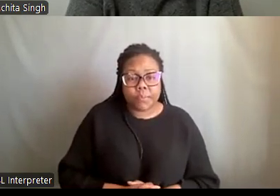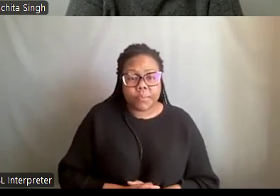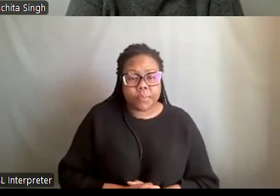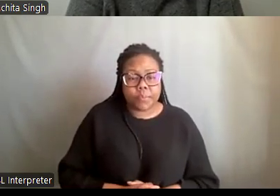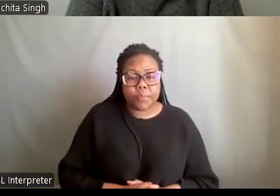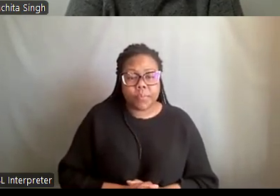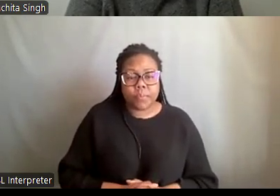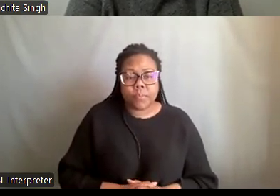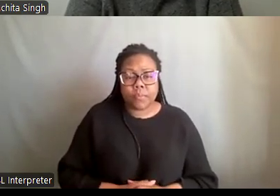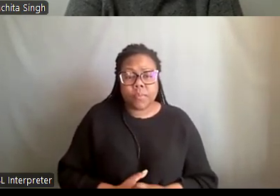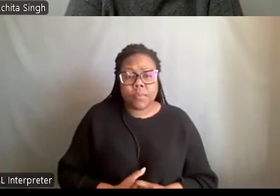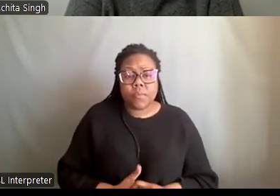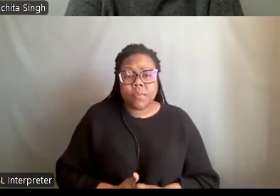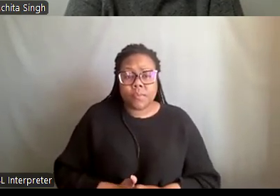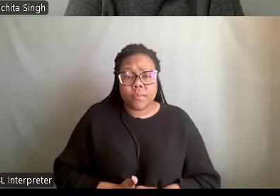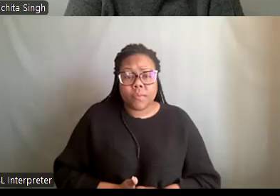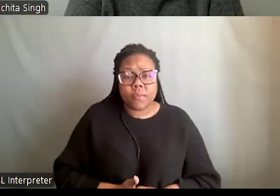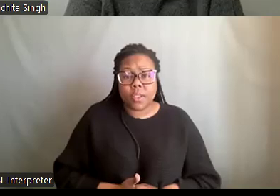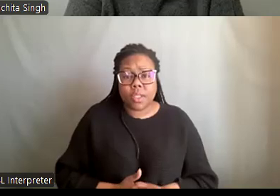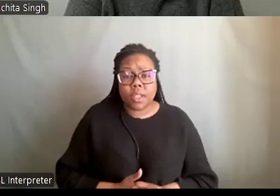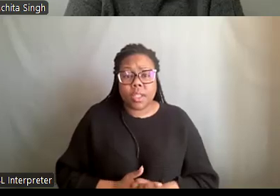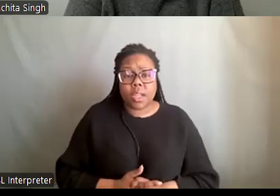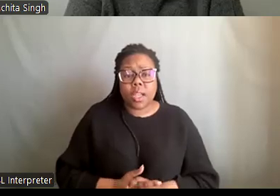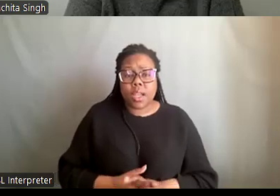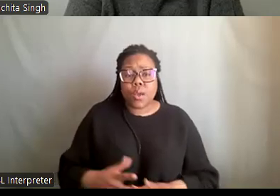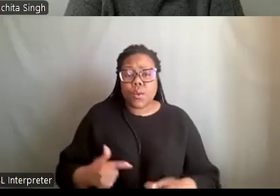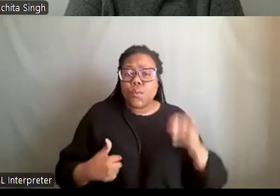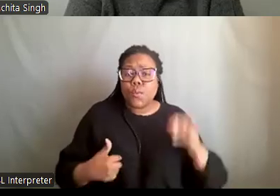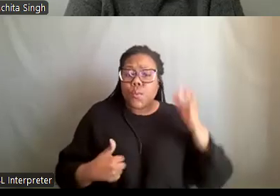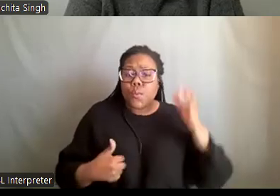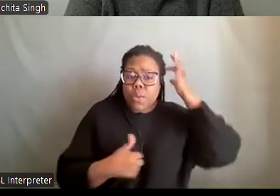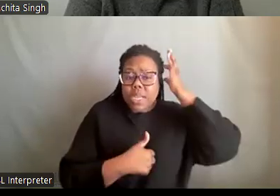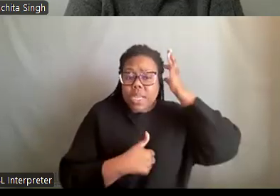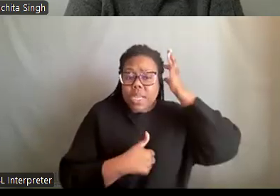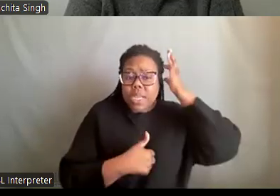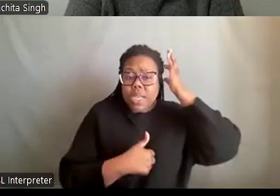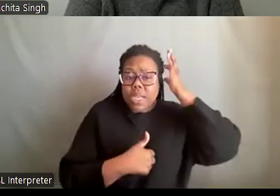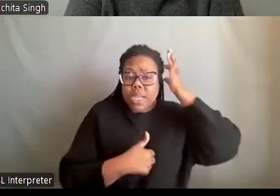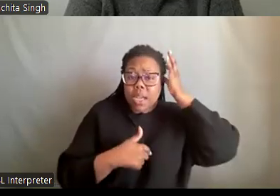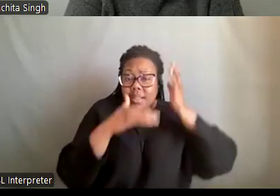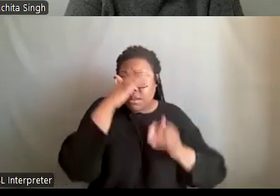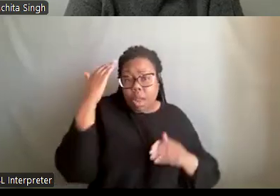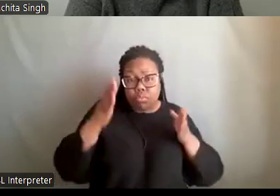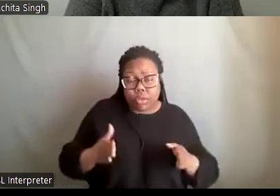Don't mean to scare you, but we done been through things,